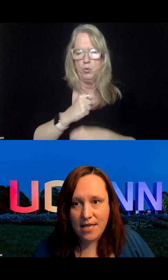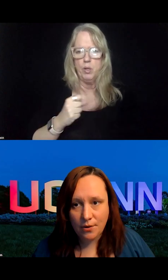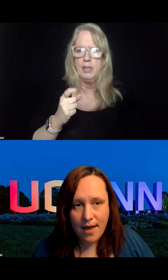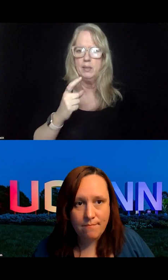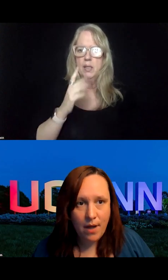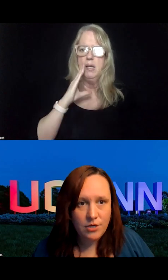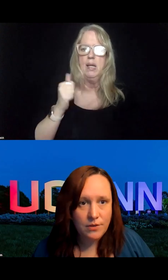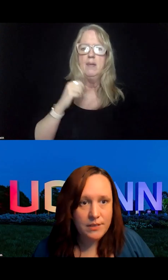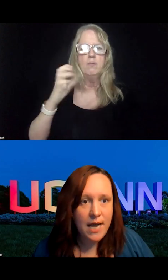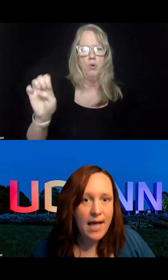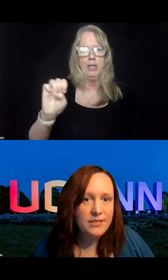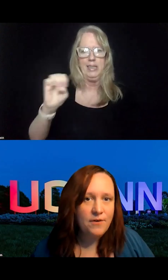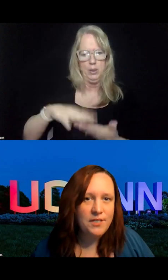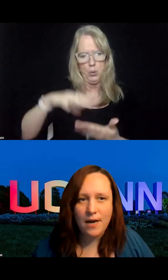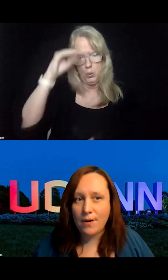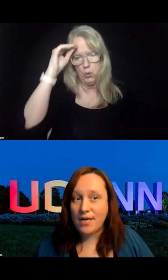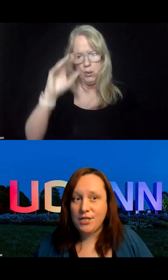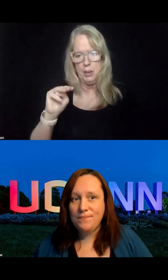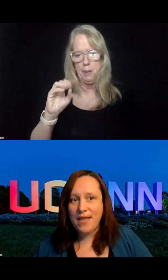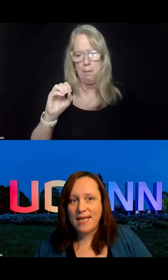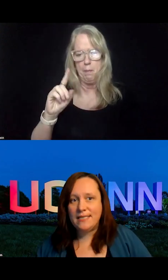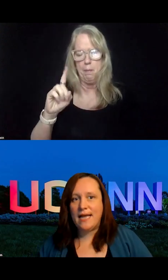E-LEARNING MODULES. I WANT TO MENTION